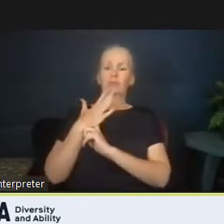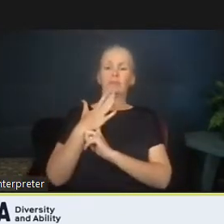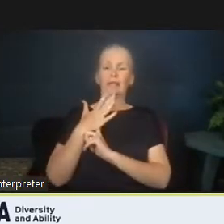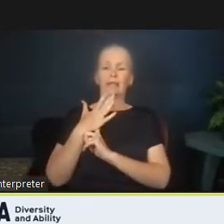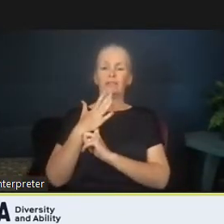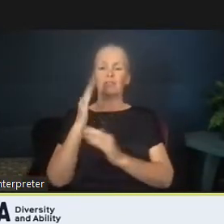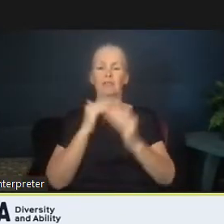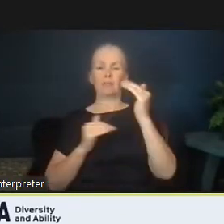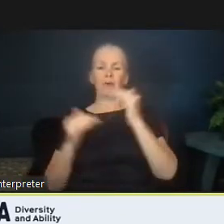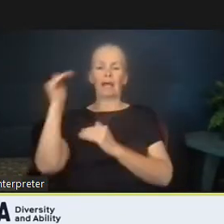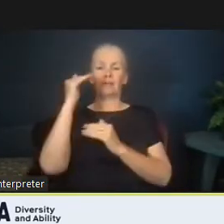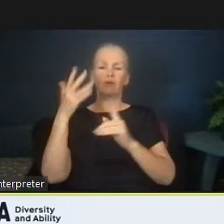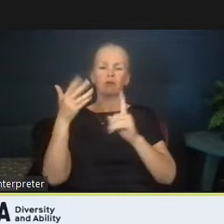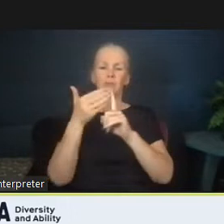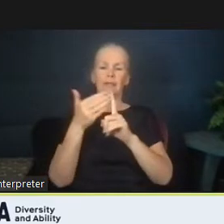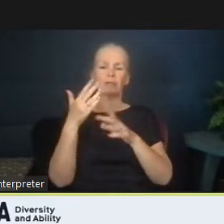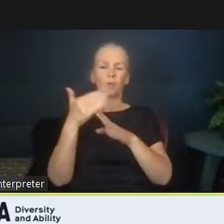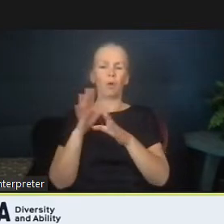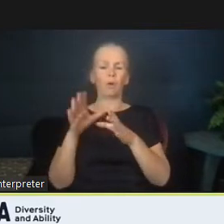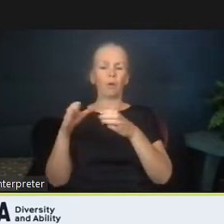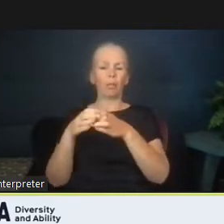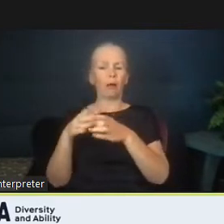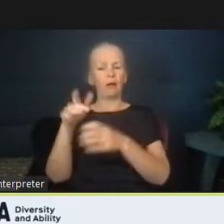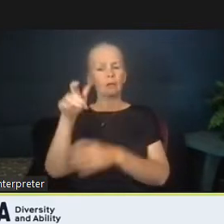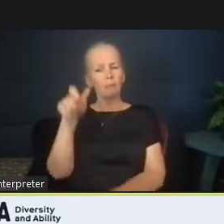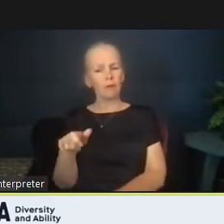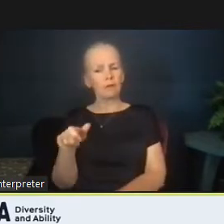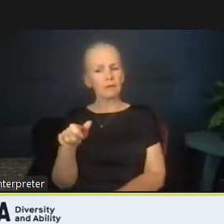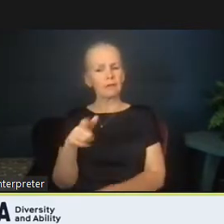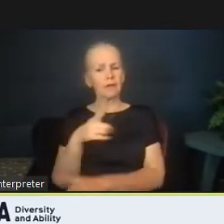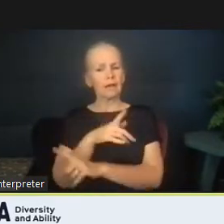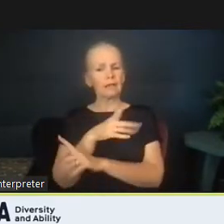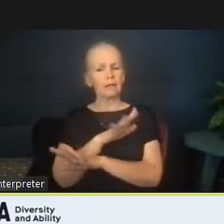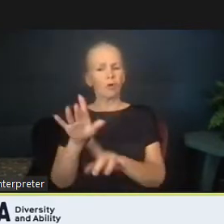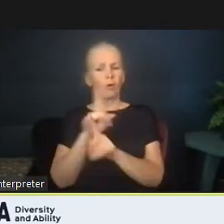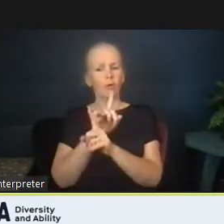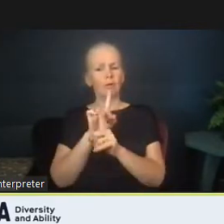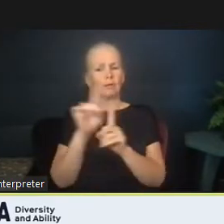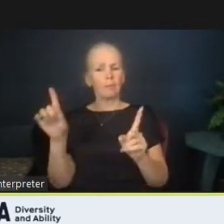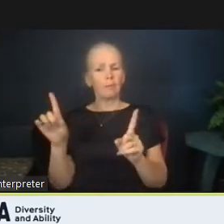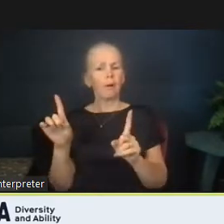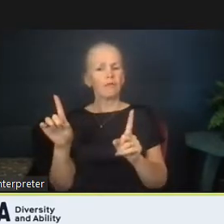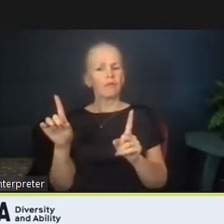my identity as a working class person, as someone that's non binary, as someone that is very openly